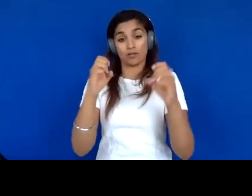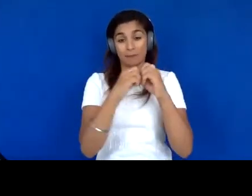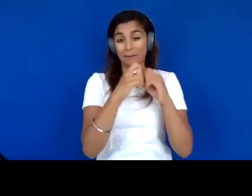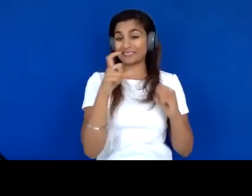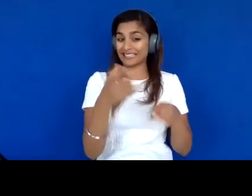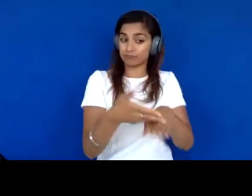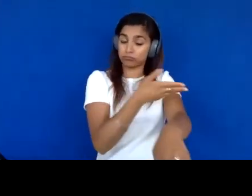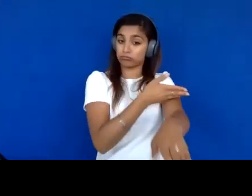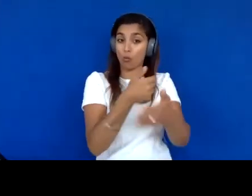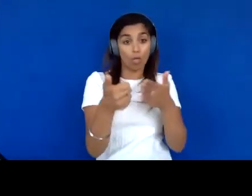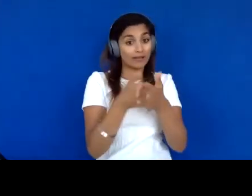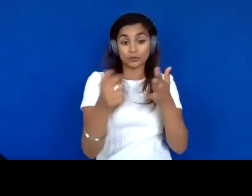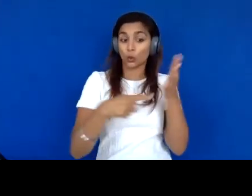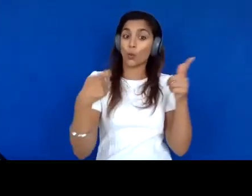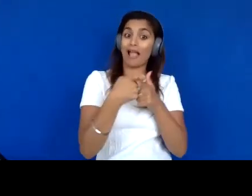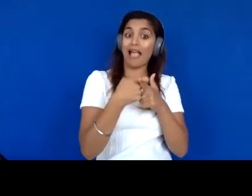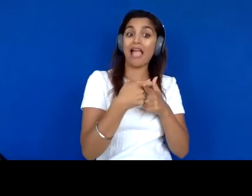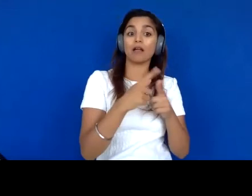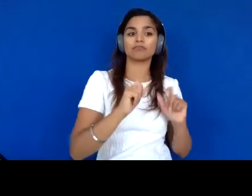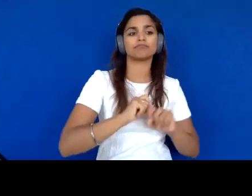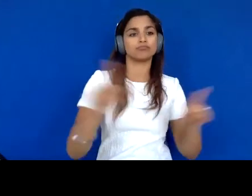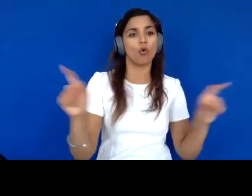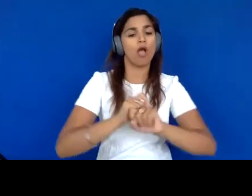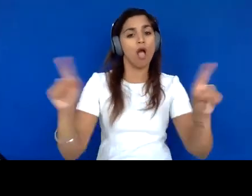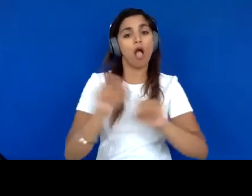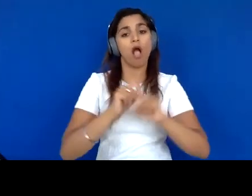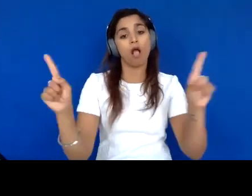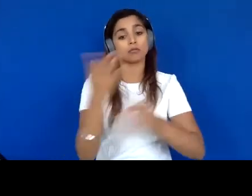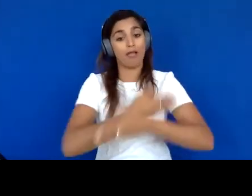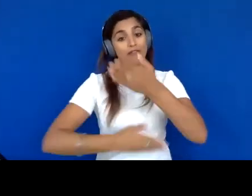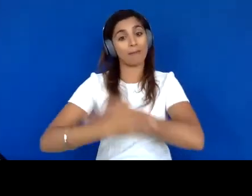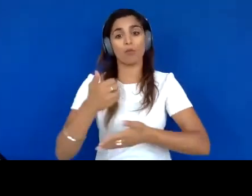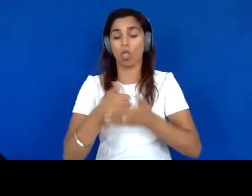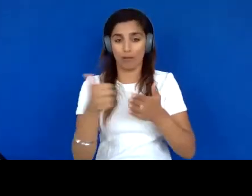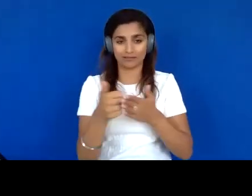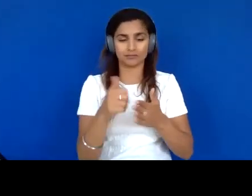for ever every Paralympic Games that had been deemed worthy of televising whilst